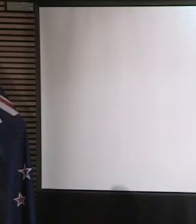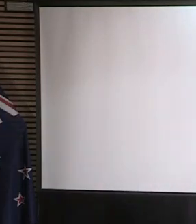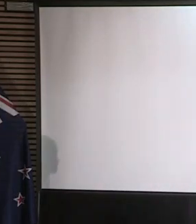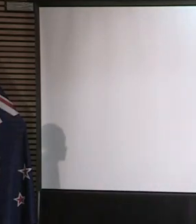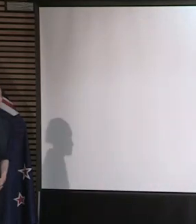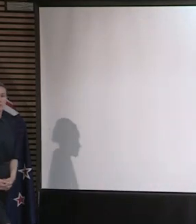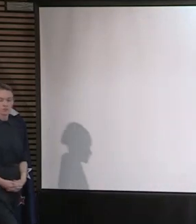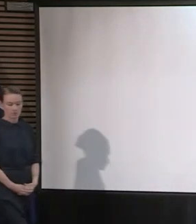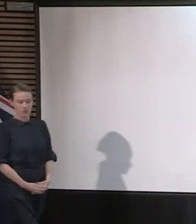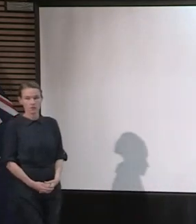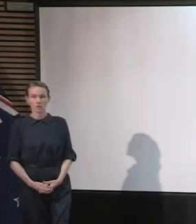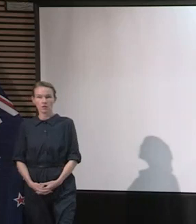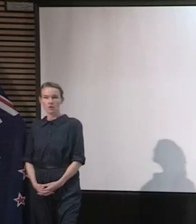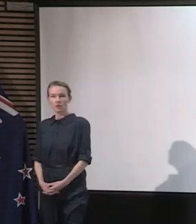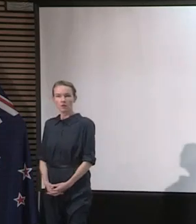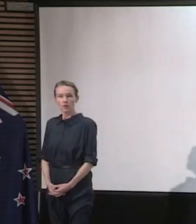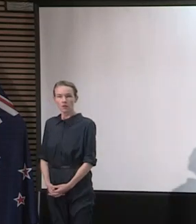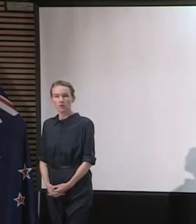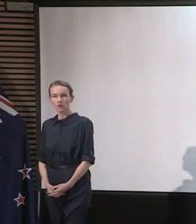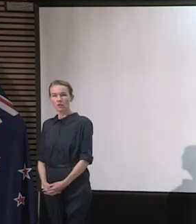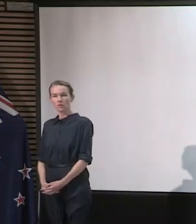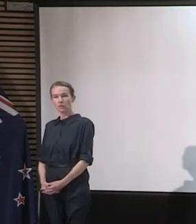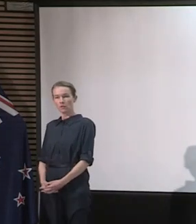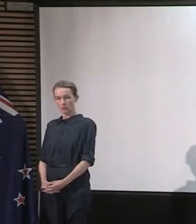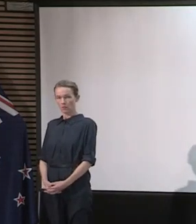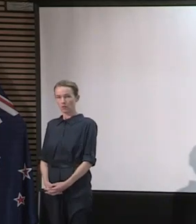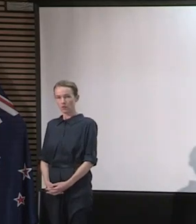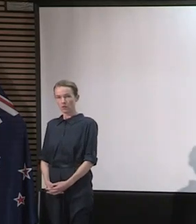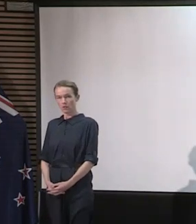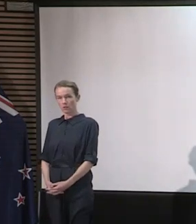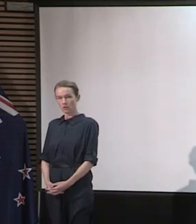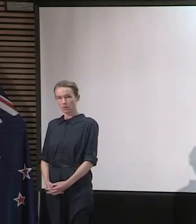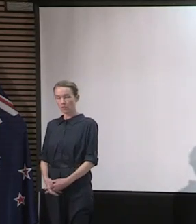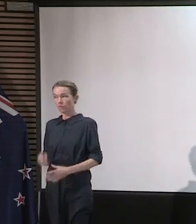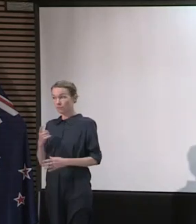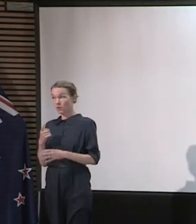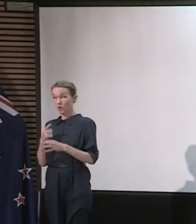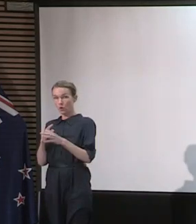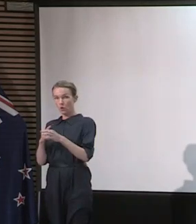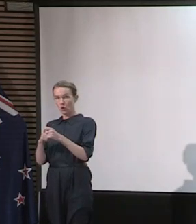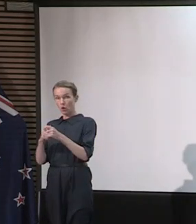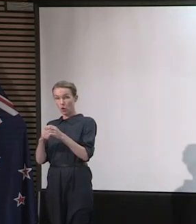intentions? No changes. You were speaking before about level 3 and